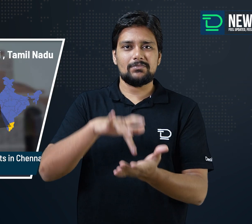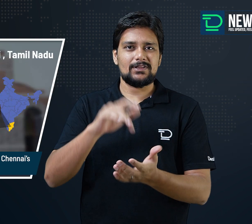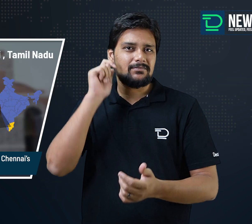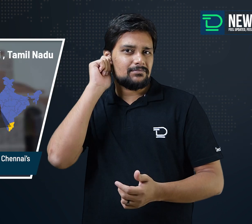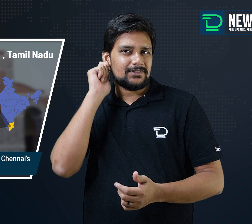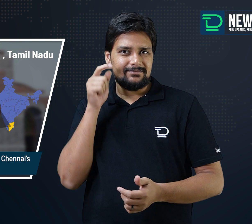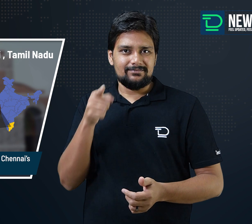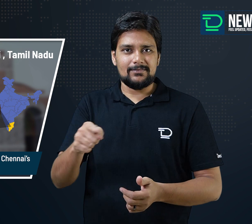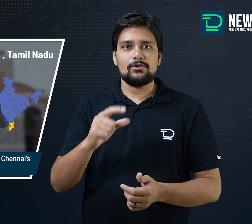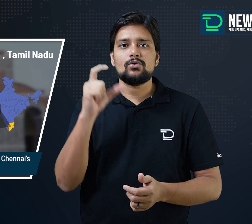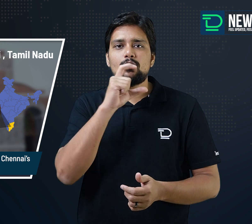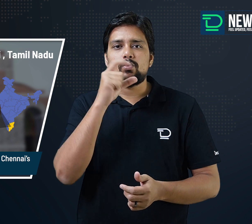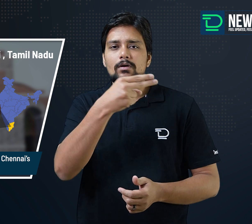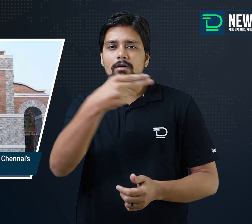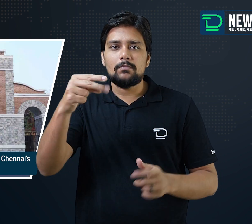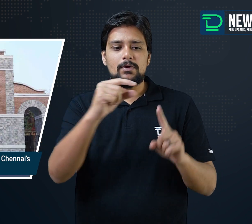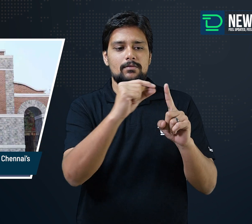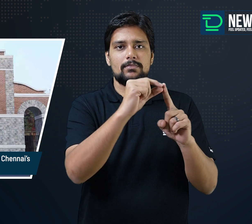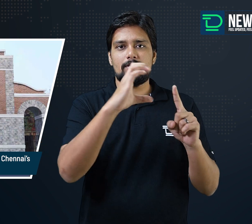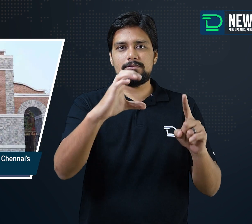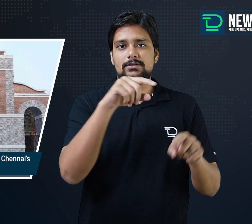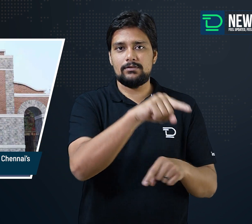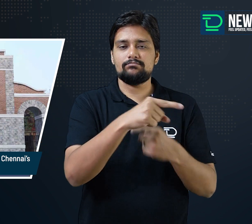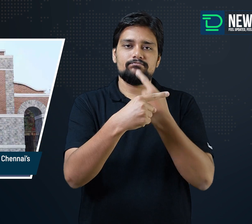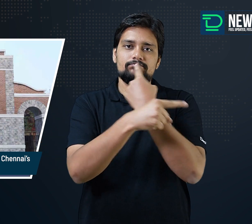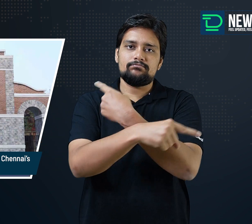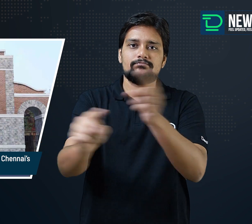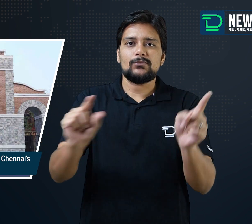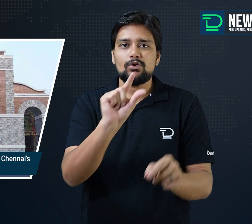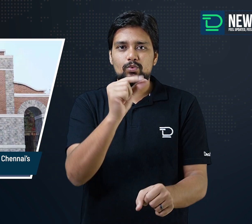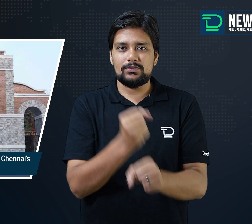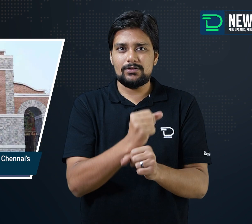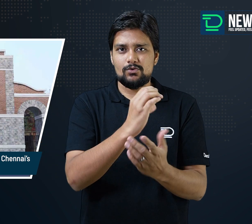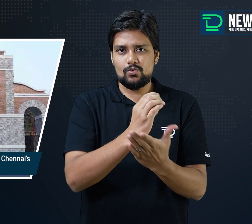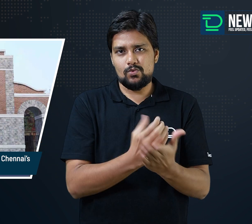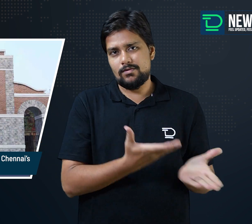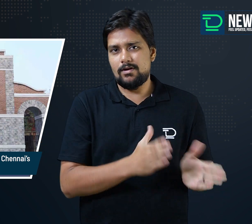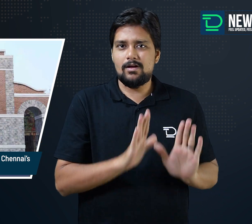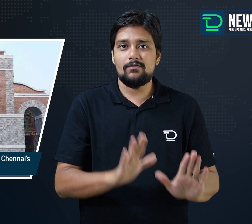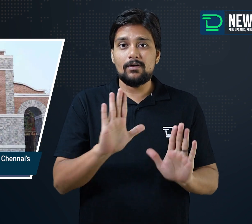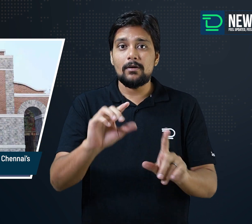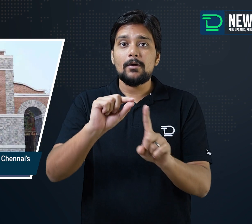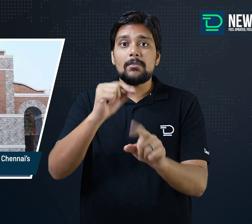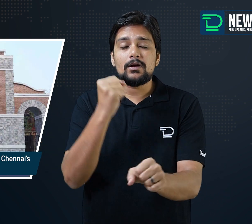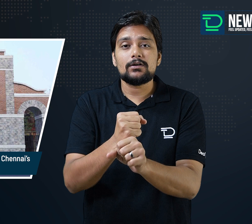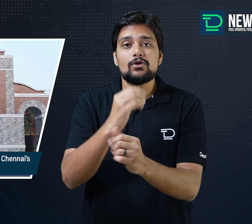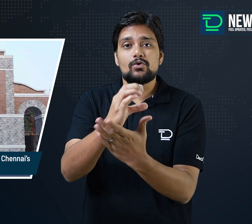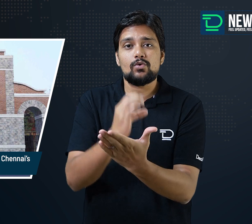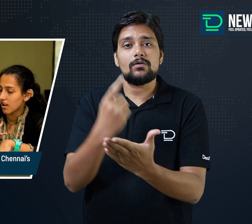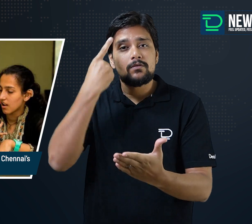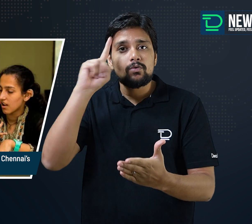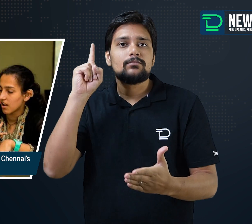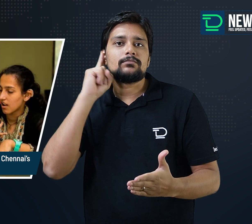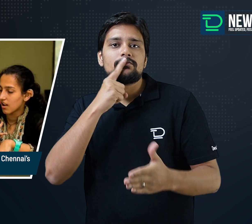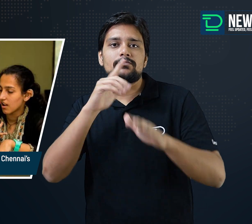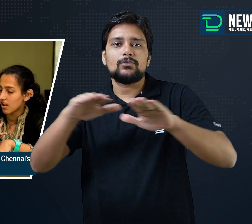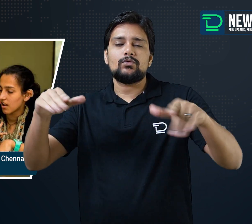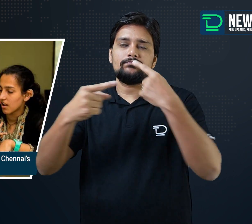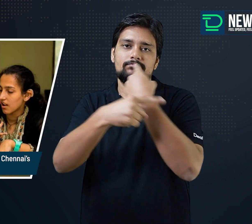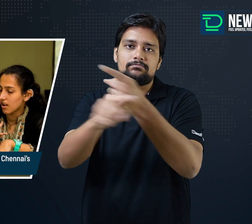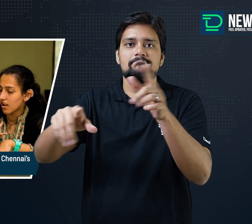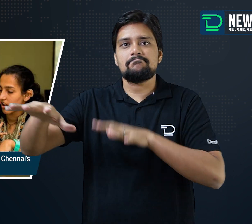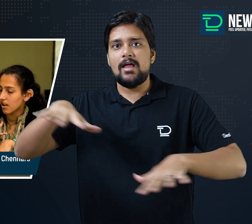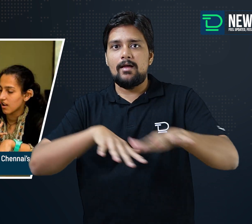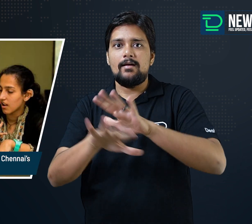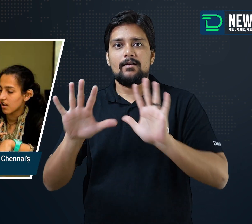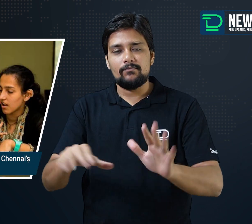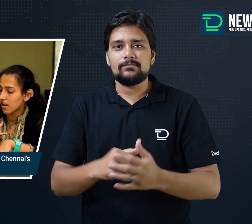Presidency College in Chennai is set to introduce a Master’s degree course in the State exclusively for deaf students.